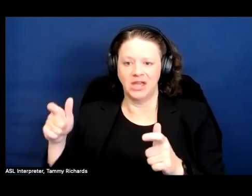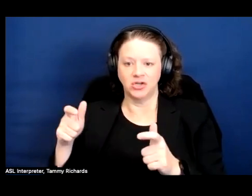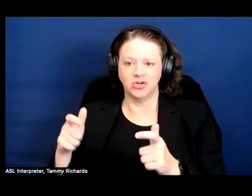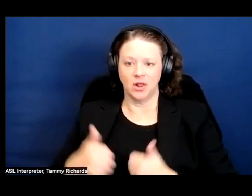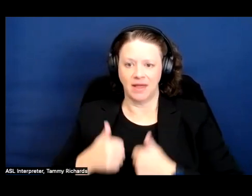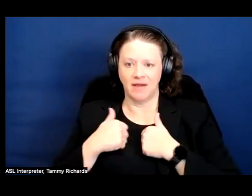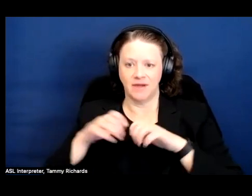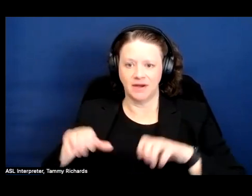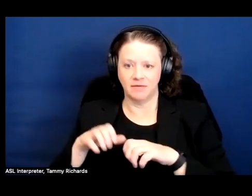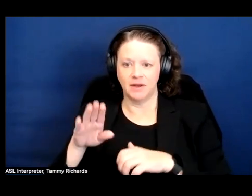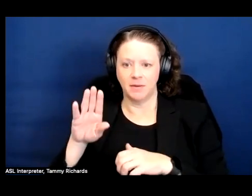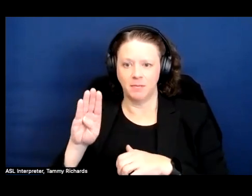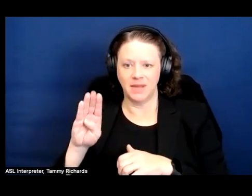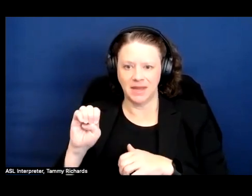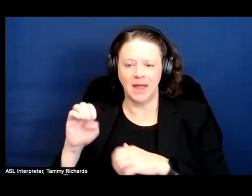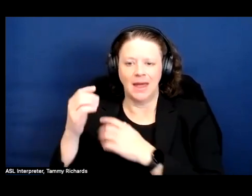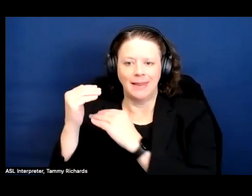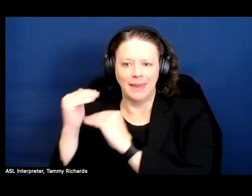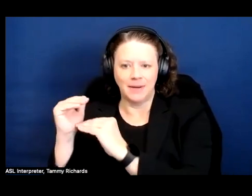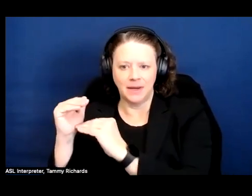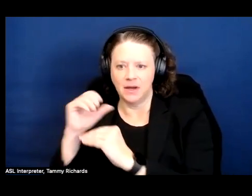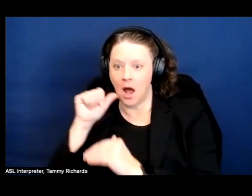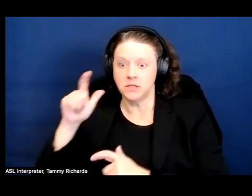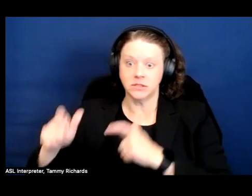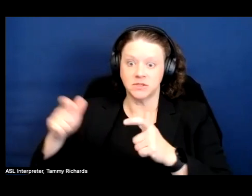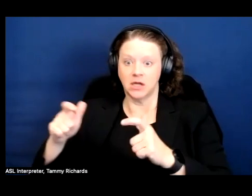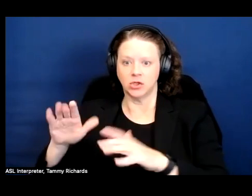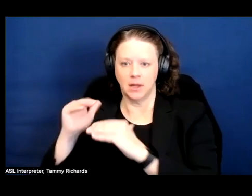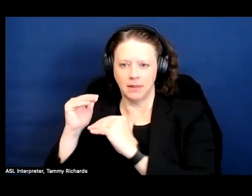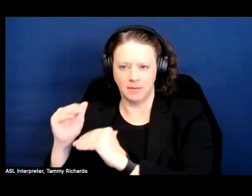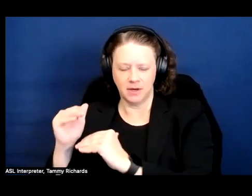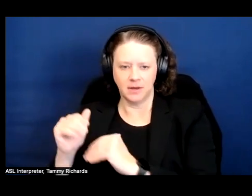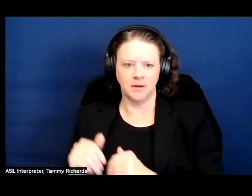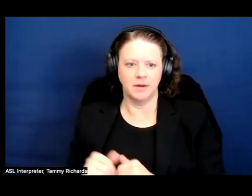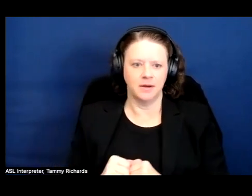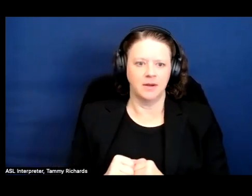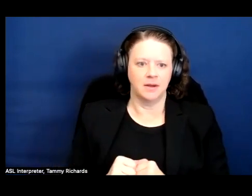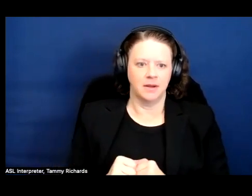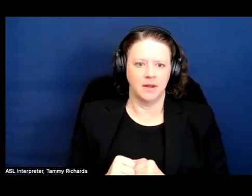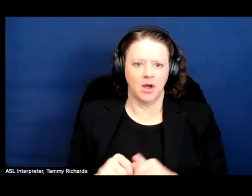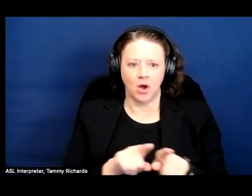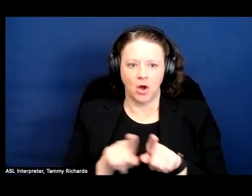to include housing assistance, rental assistance programs. And it's a pretty broad definition,